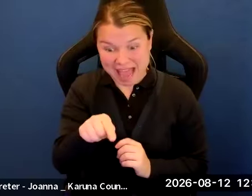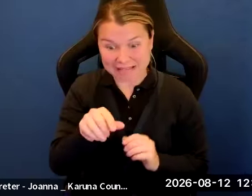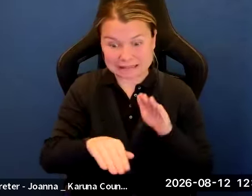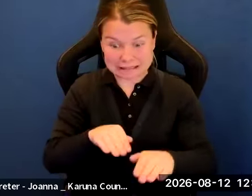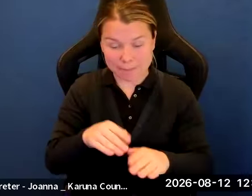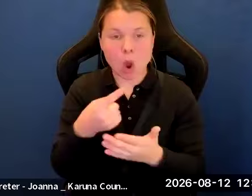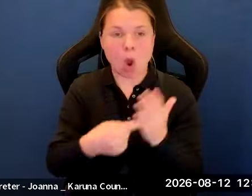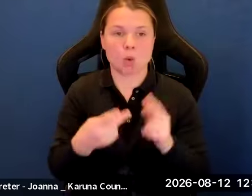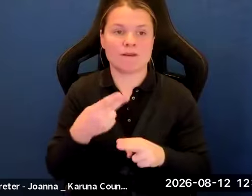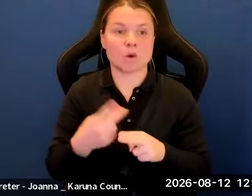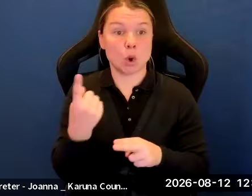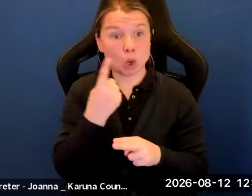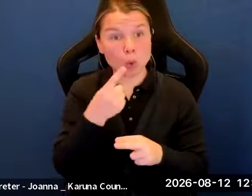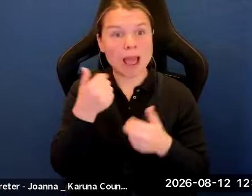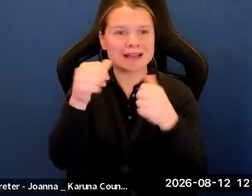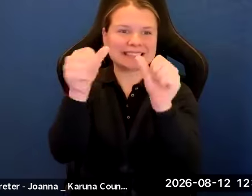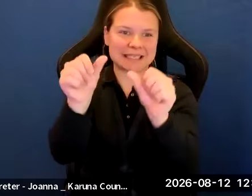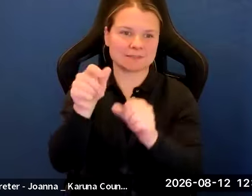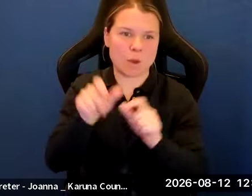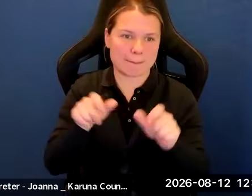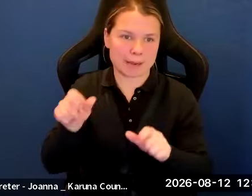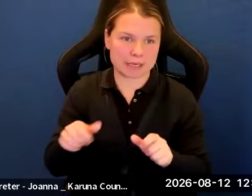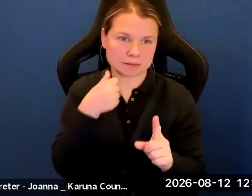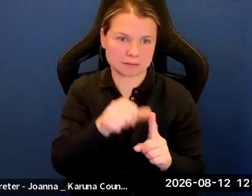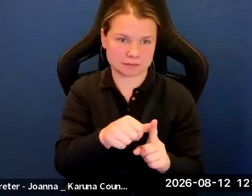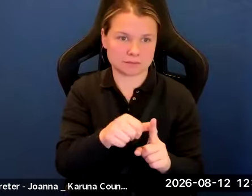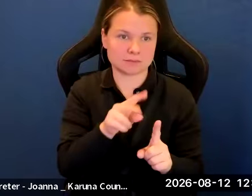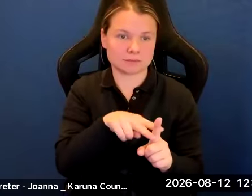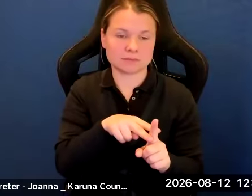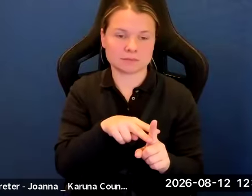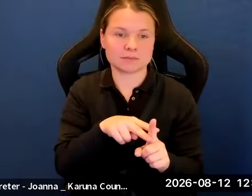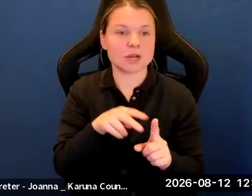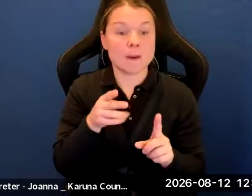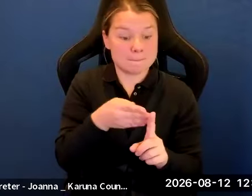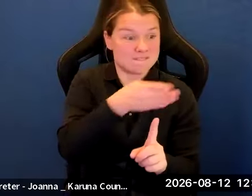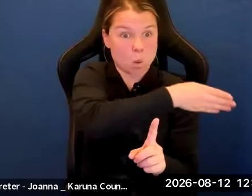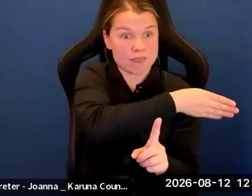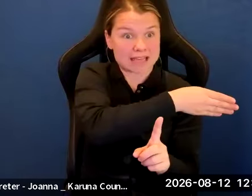of the PhD have been met. But I do want to note again that this step is only for successful applicants and